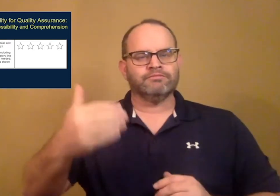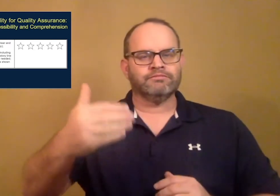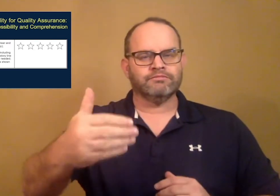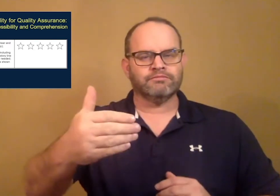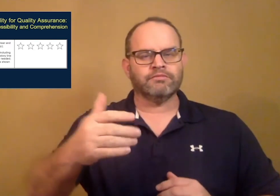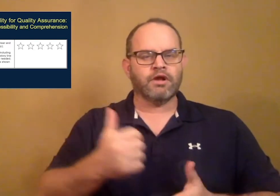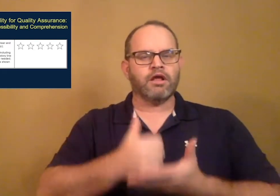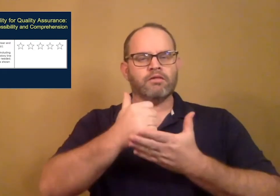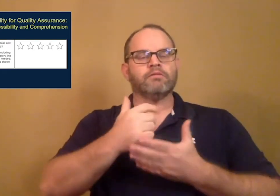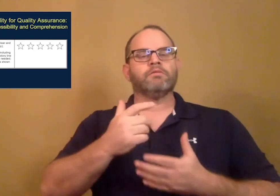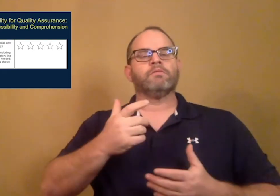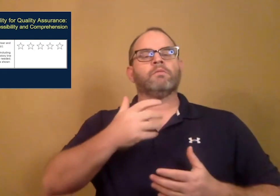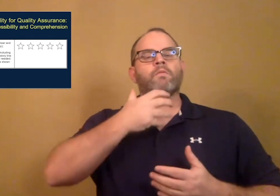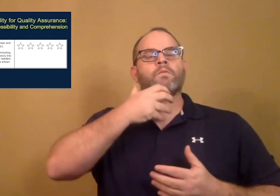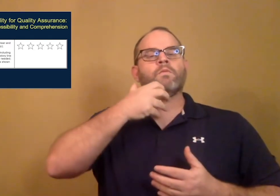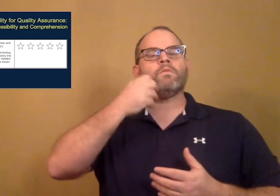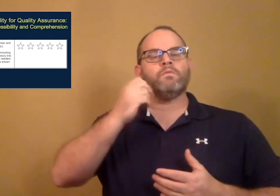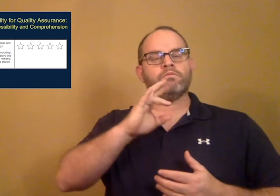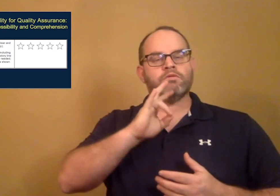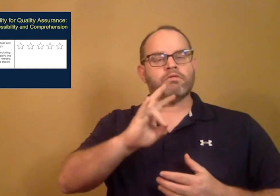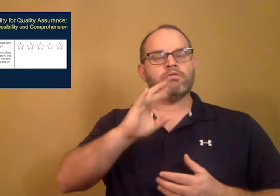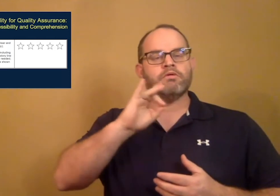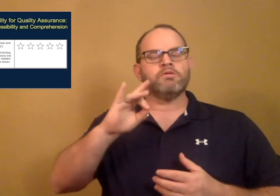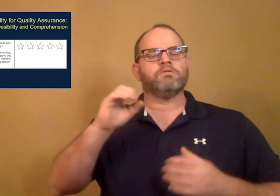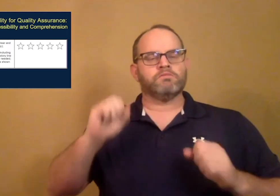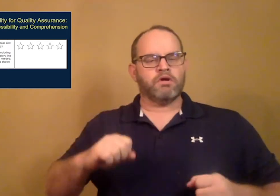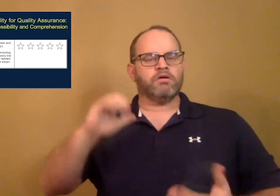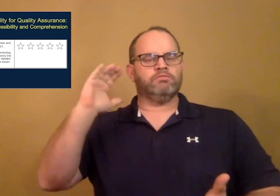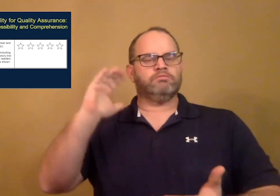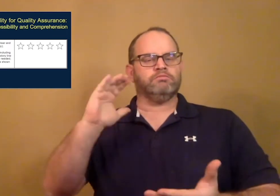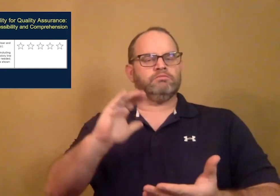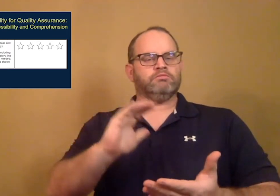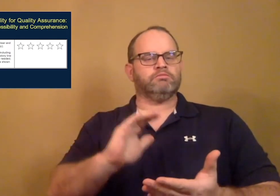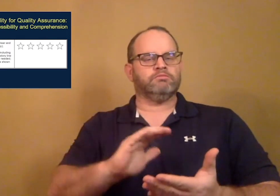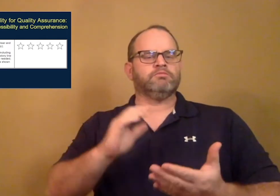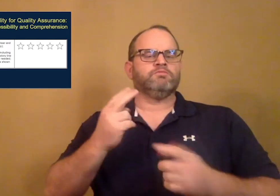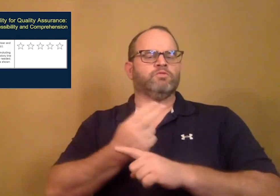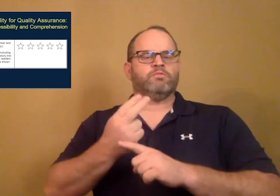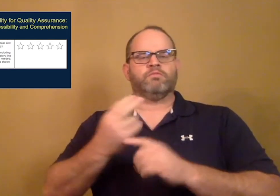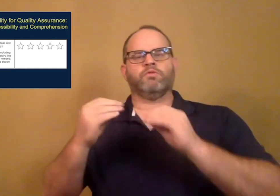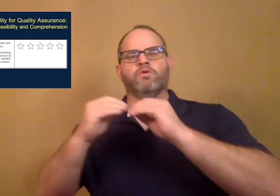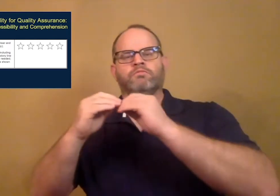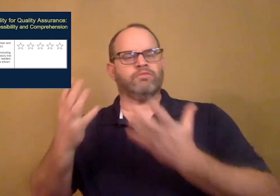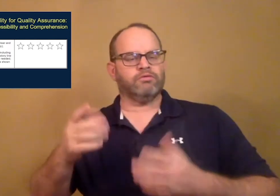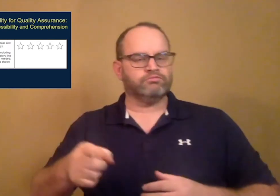As you can see, I use occasional noun identification. It helps younger children to maintain object-sign association and reference. When children get older and skilled in their sign language, the need for repeated noun identification becomes less frequent.